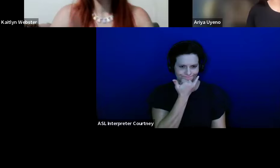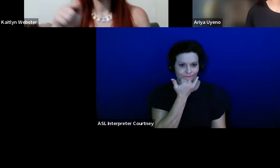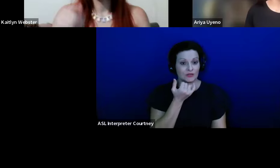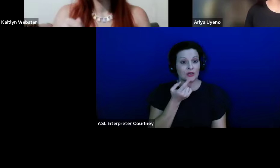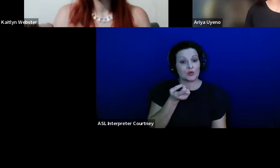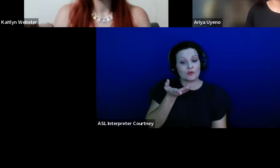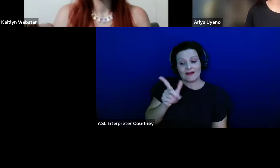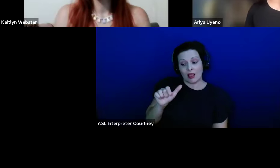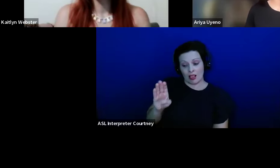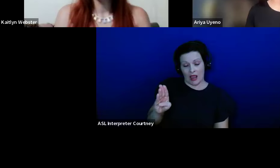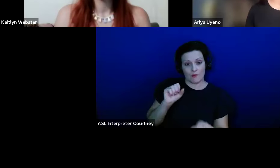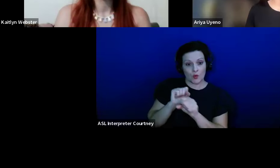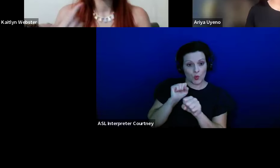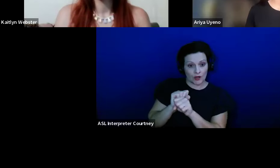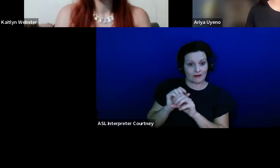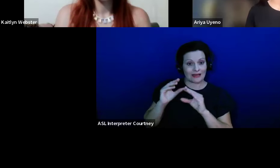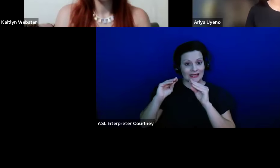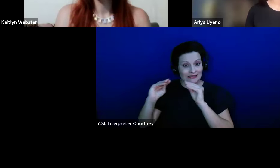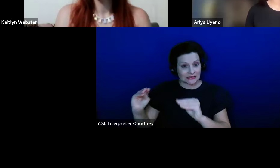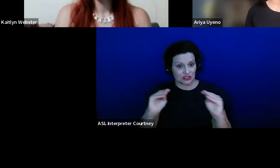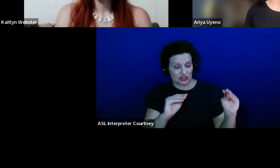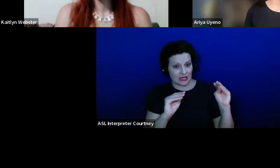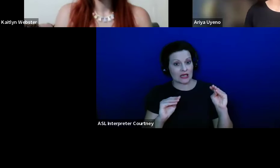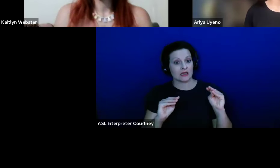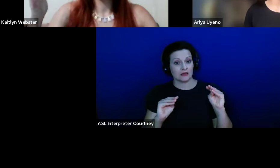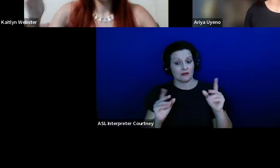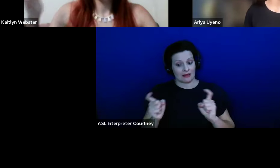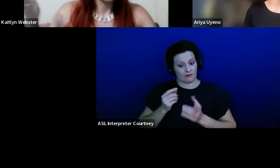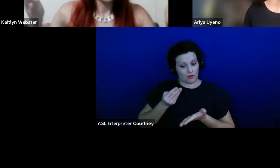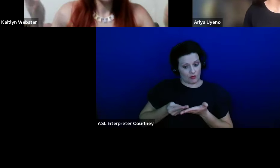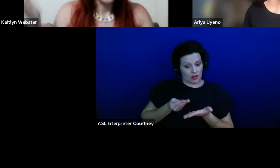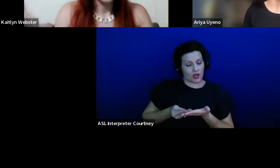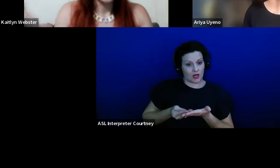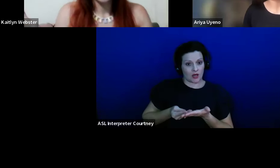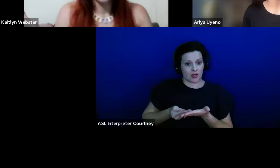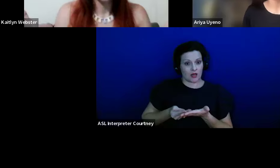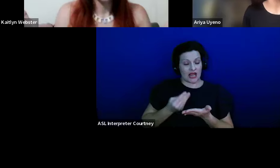you're working, teaching and getting a stipend and I wouldn't have wasted five years